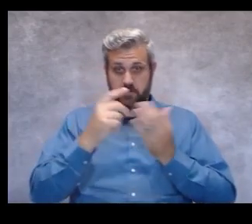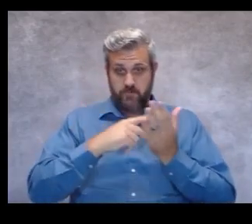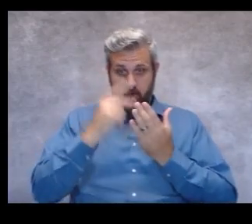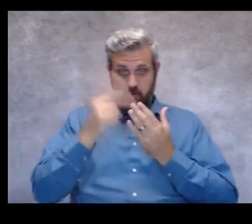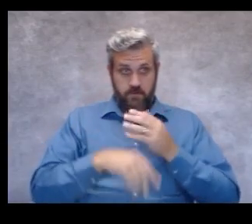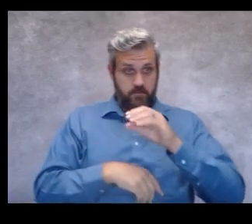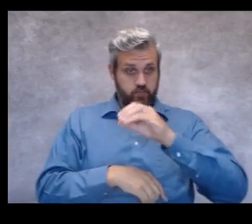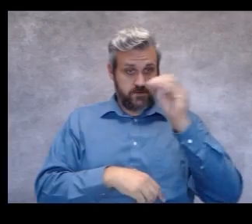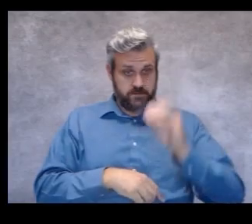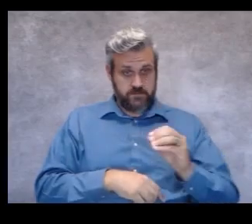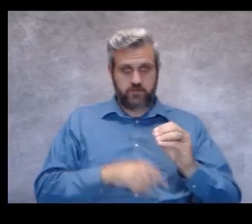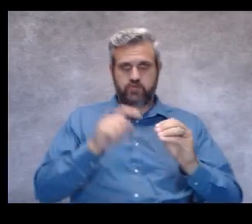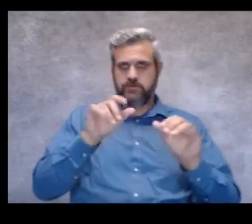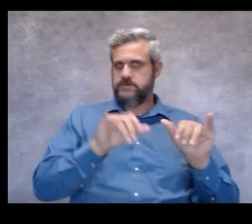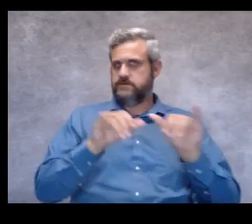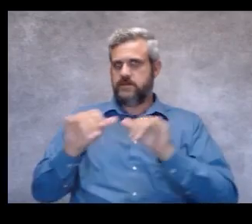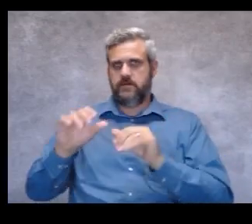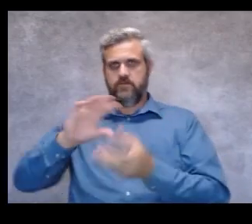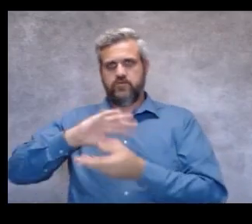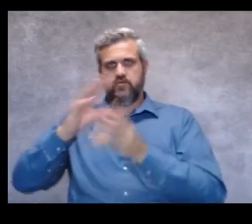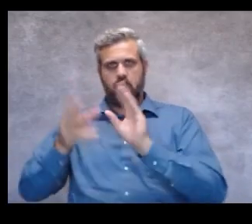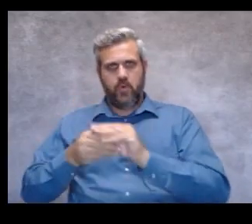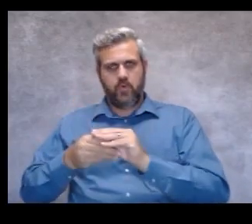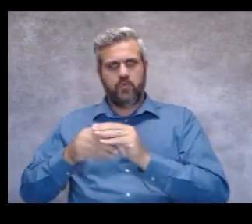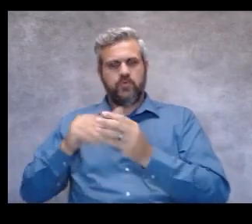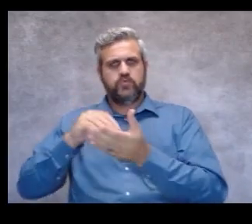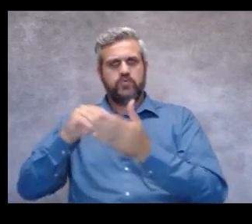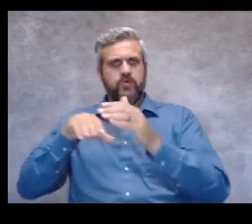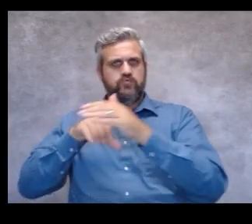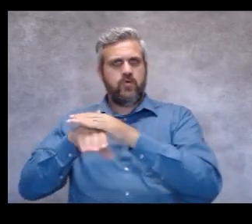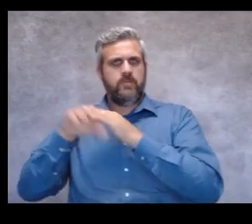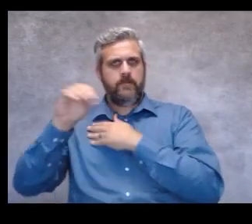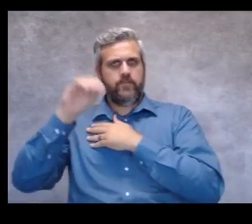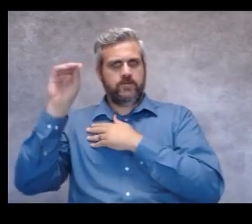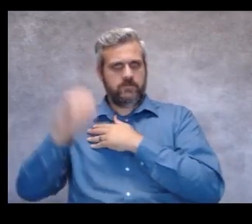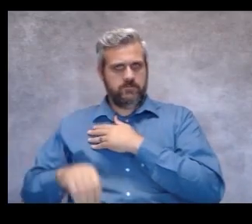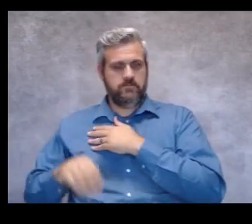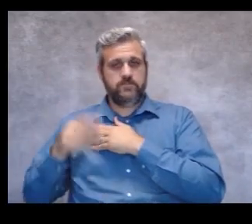program should somewhat mirror the total student enrollment percent. Dr. Donna